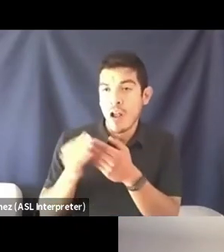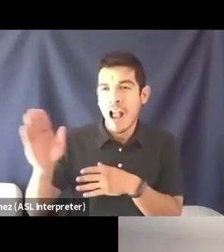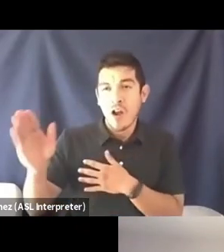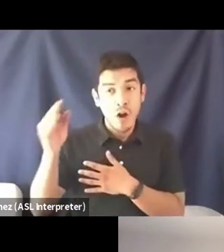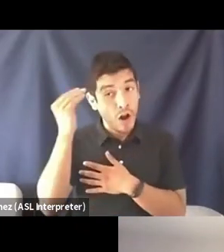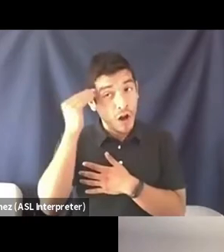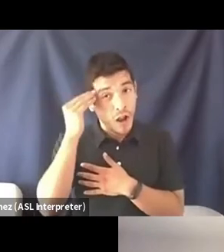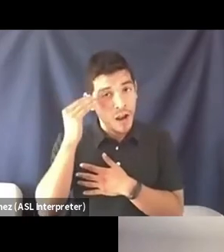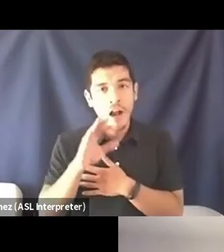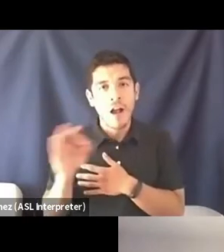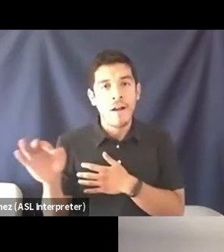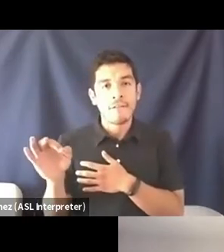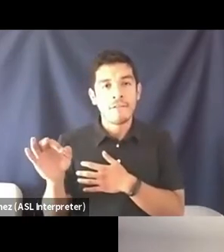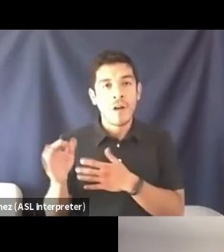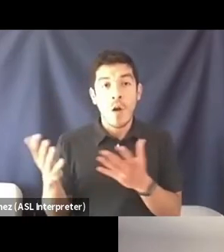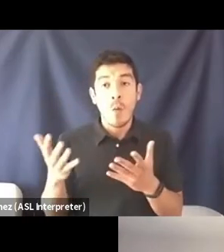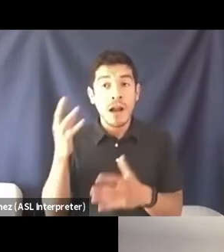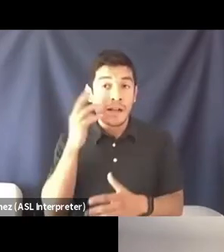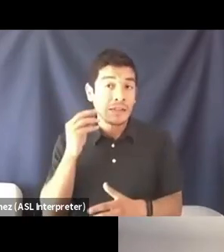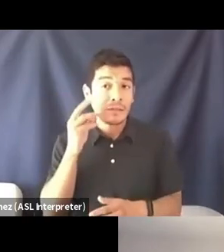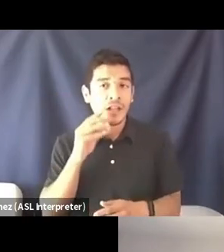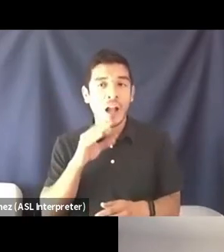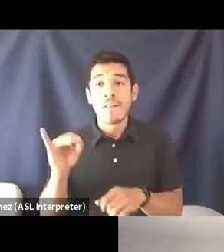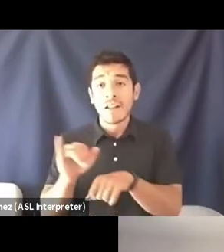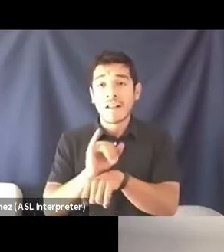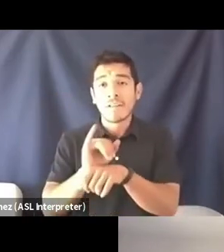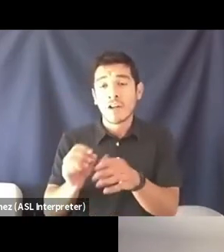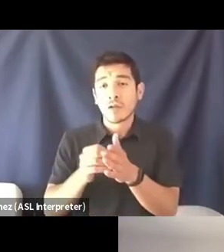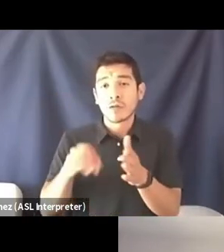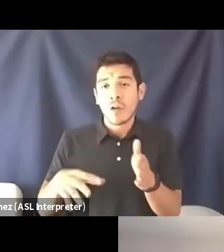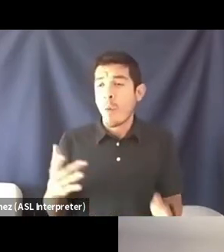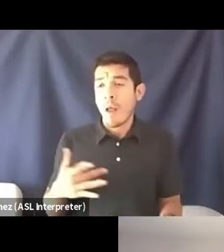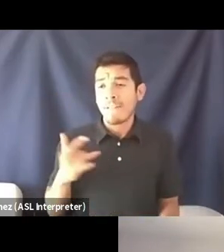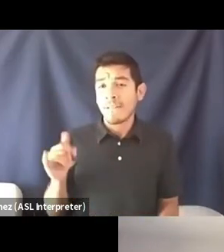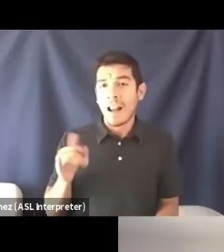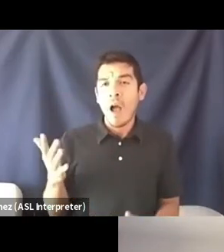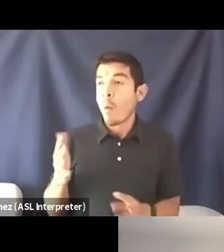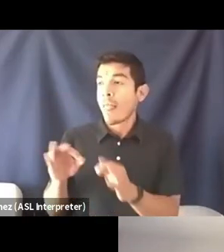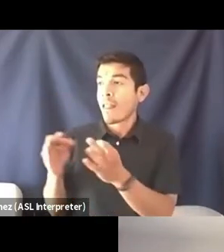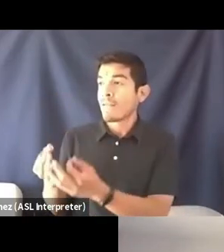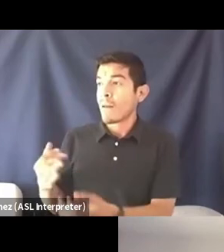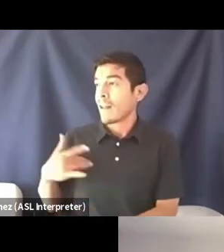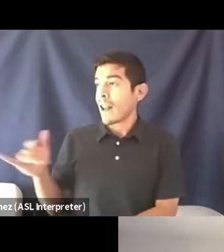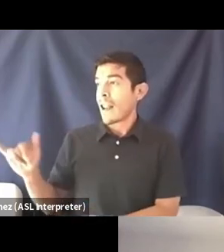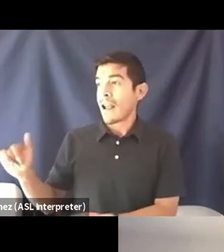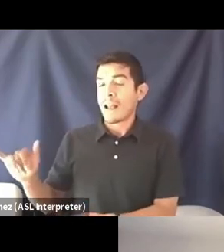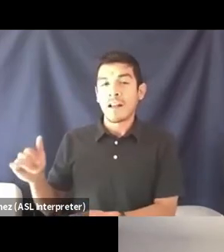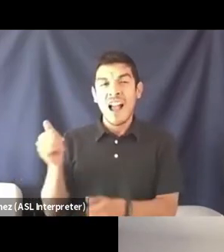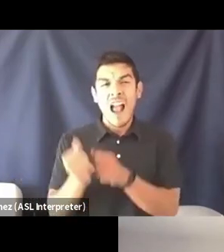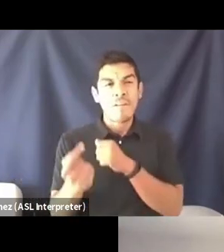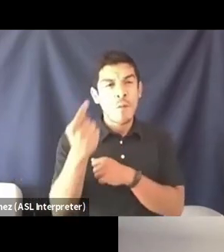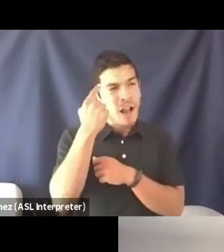of what the experience of international students. and what the families are like. Everybody thinks, I think we do also as an ABC,